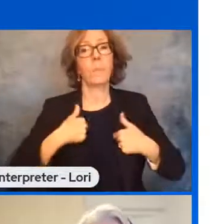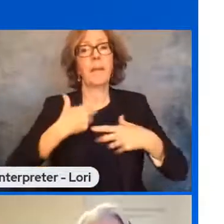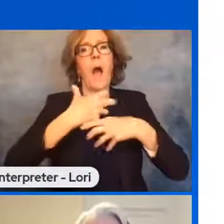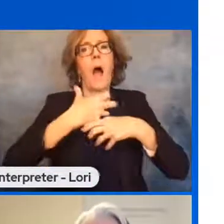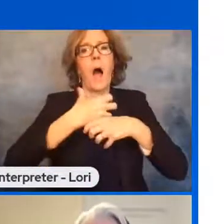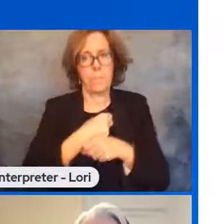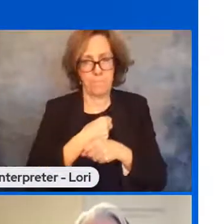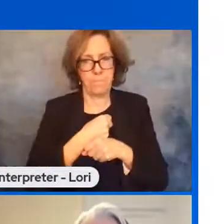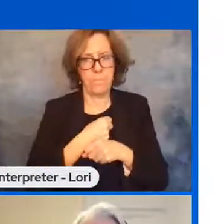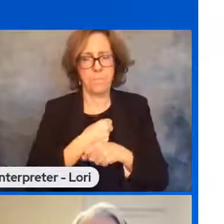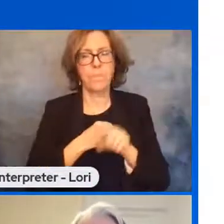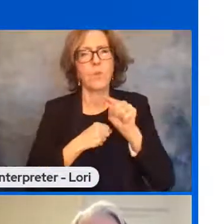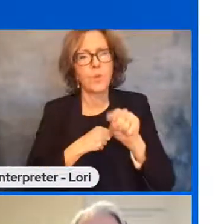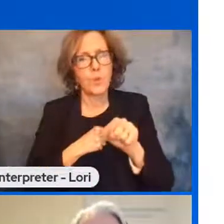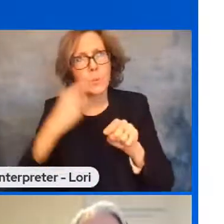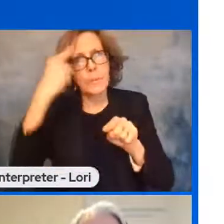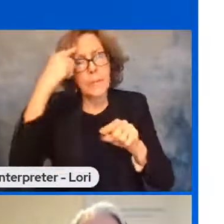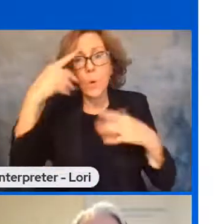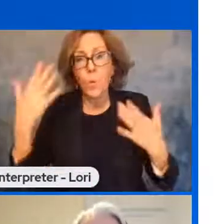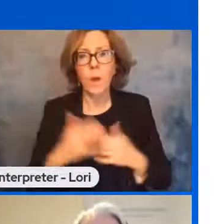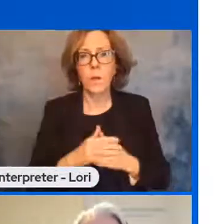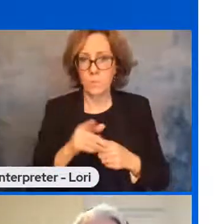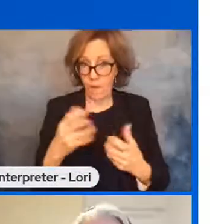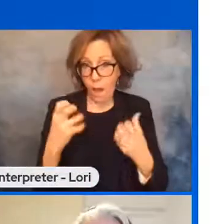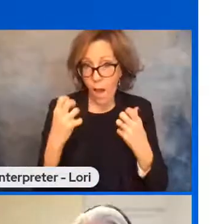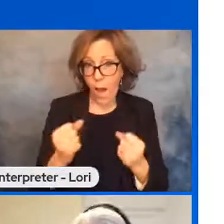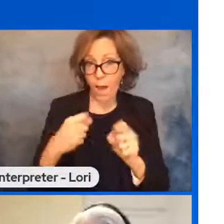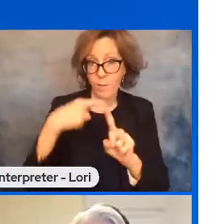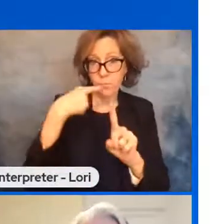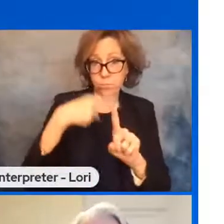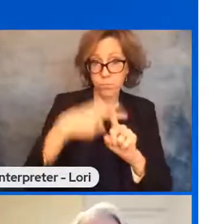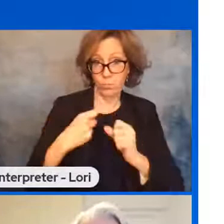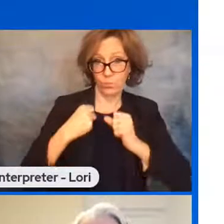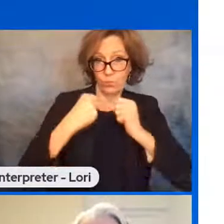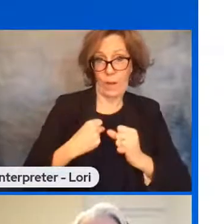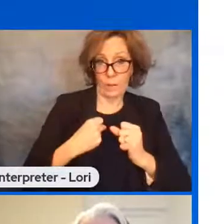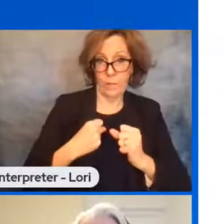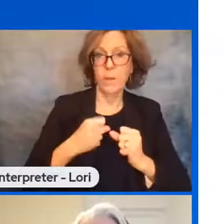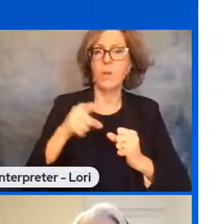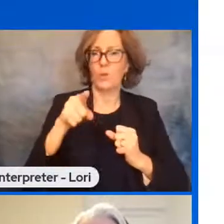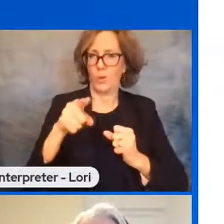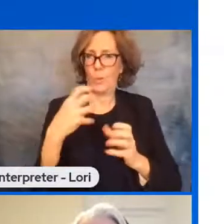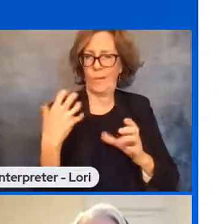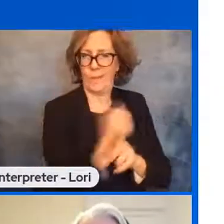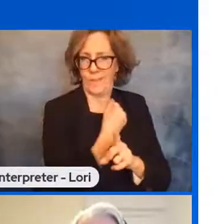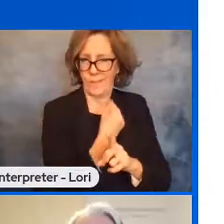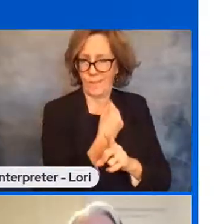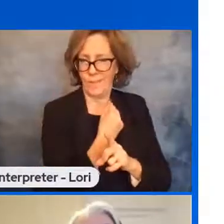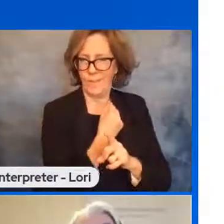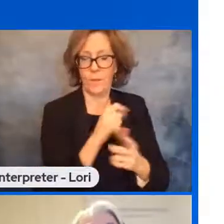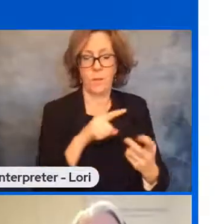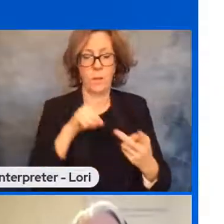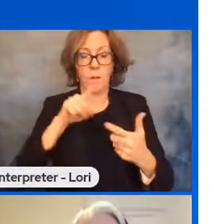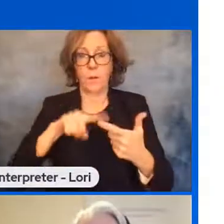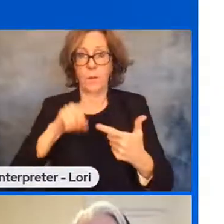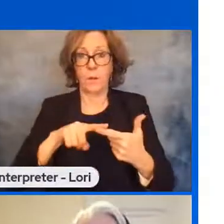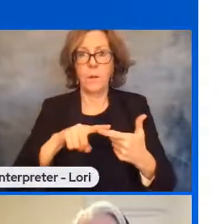First is, leverage your strengths. Do what you're good at. Two, nothing about us without us.